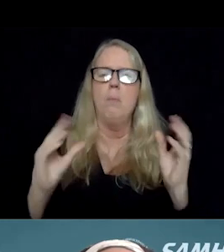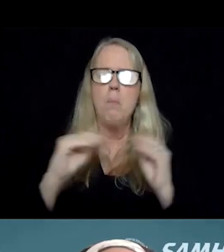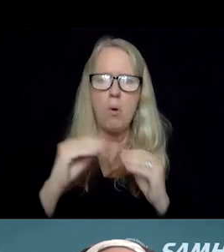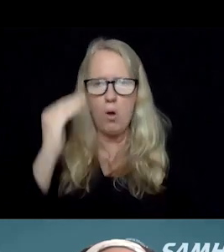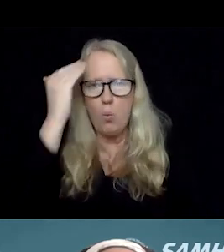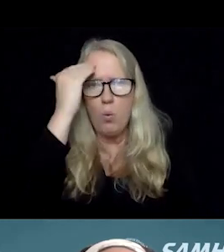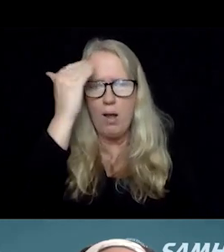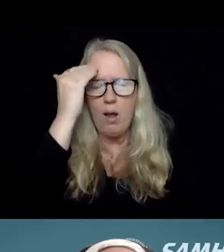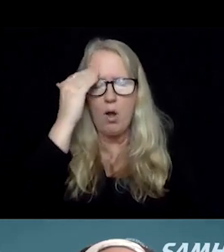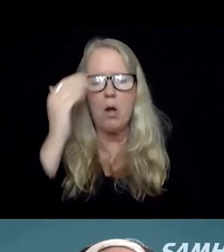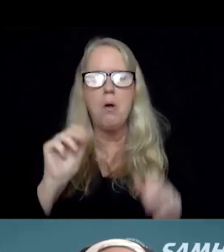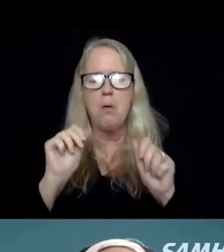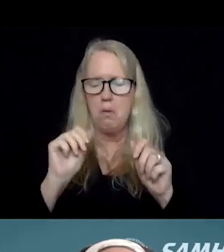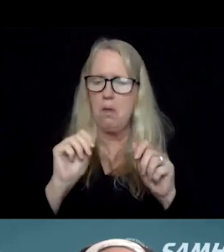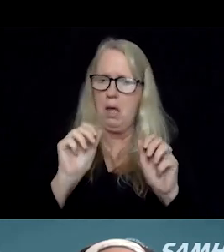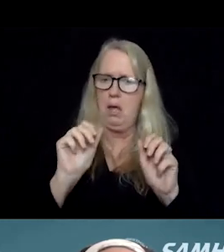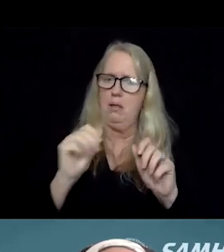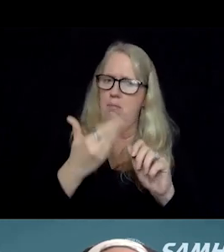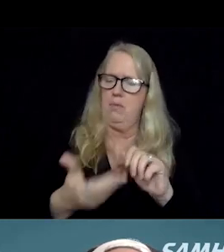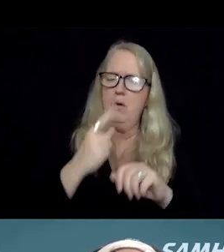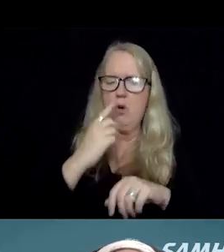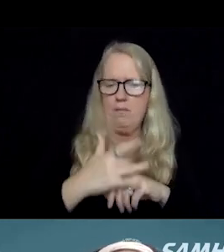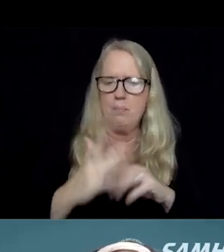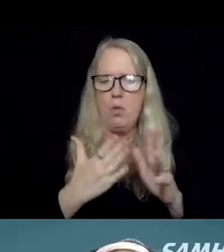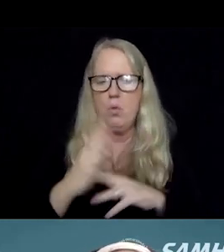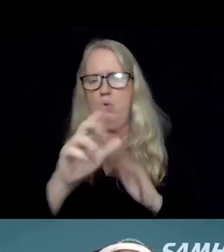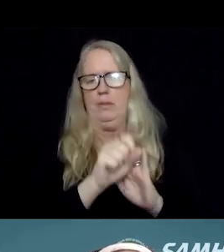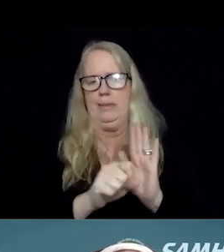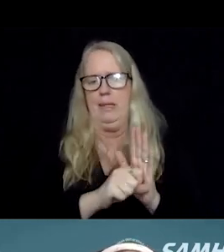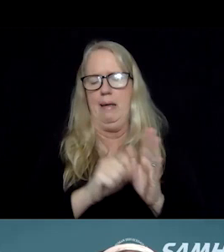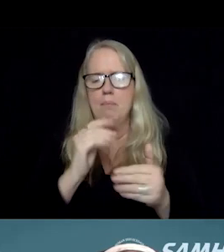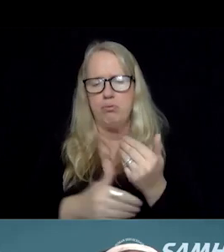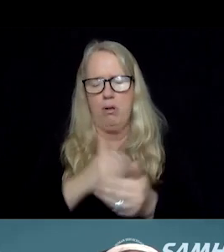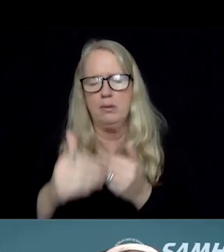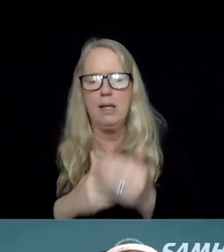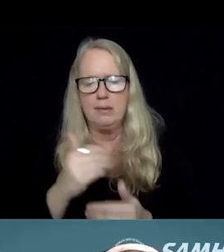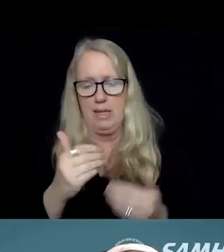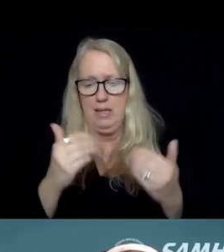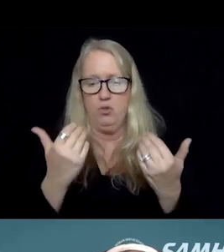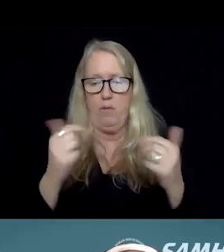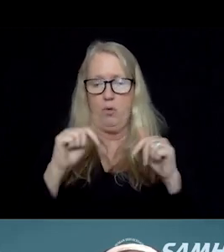THAT CAN BE AVAILABLE THROUGH AN APPLICATION THROUGH THE STATE PROCESS. THIS YEARS WILL BE AWARDED SOON.